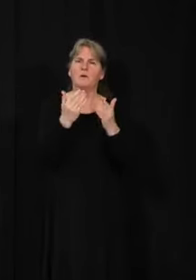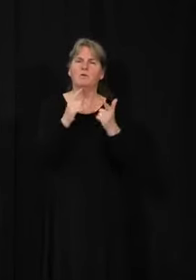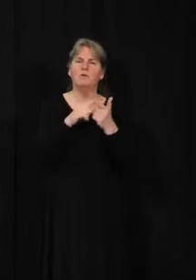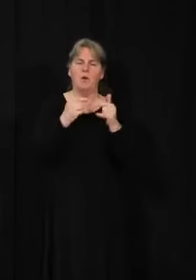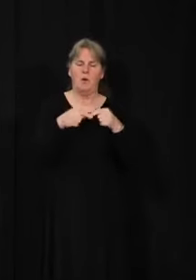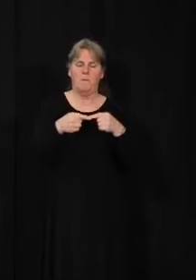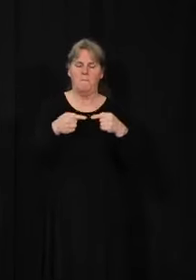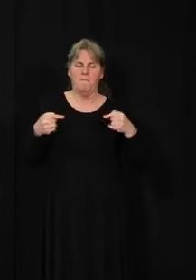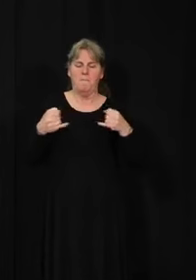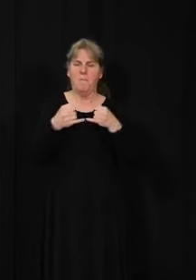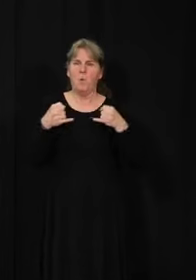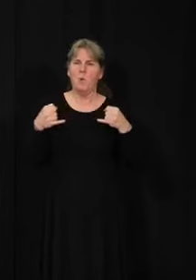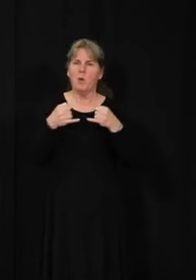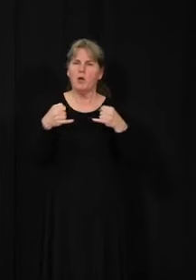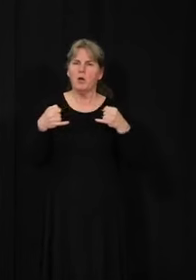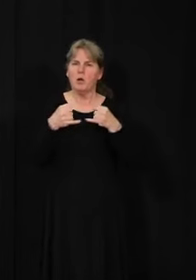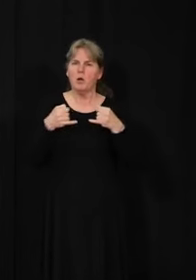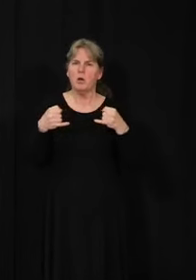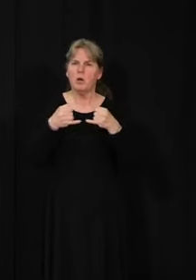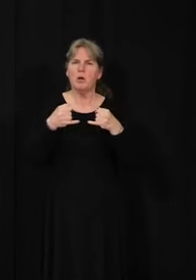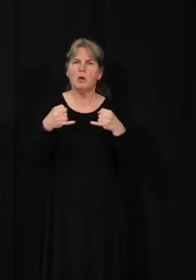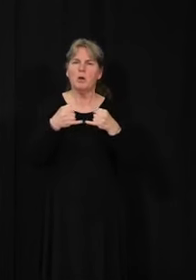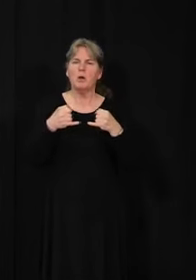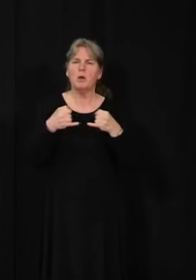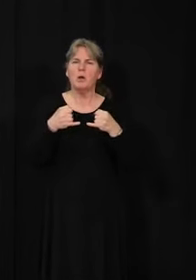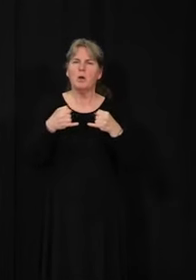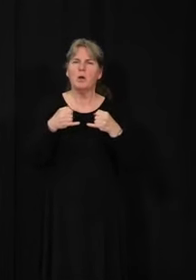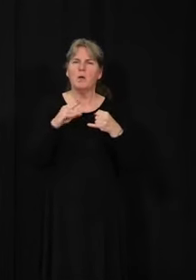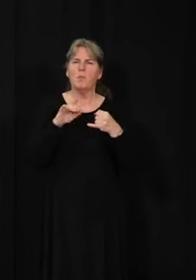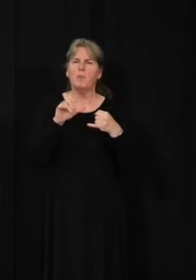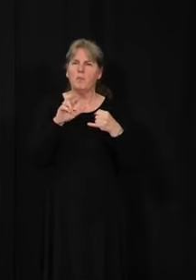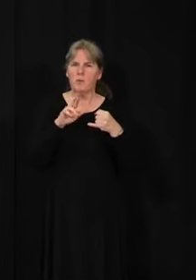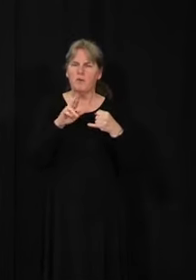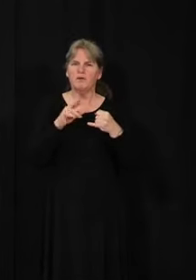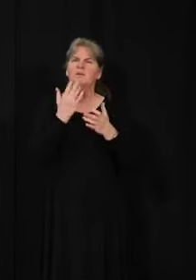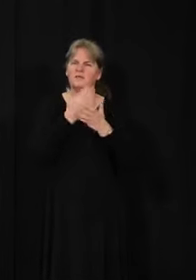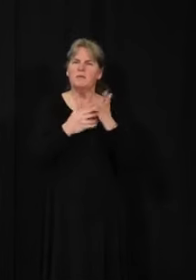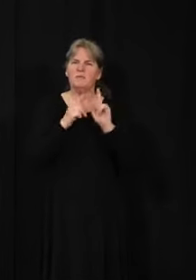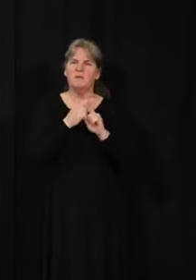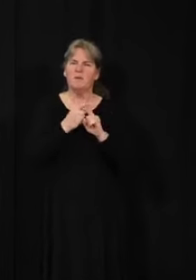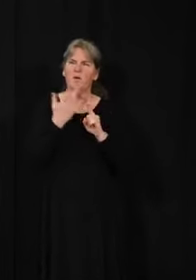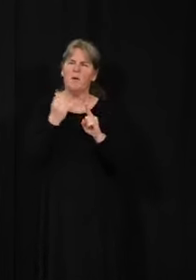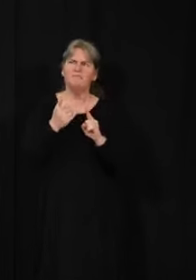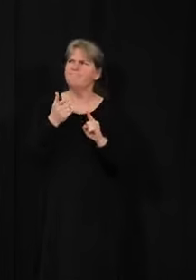when it came to folks wanting to appeal those decisions and what